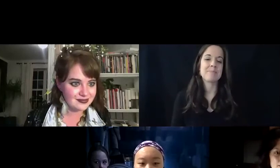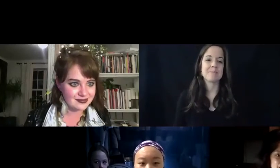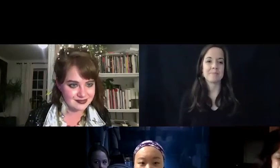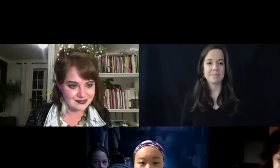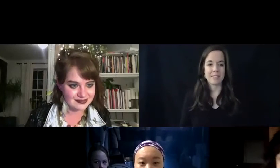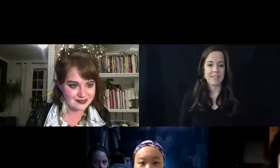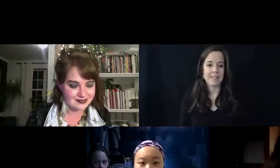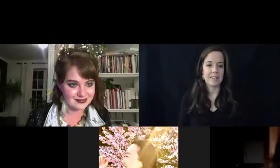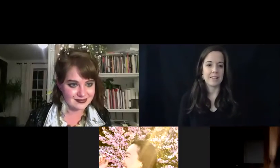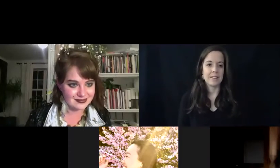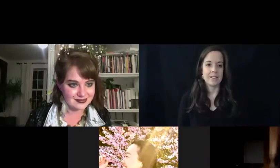Thank you, Molly.